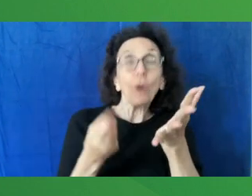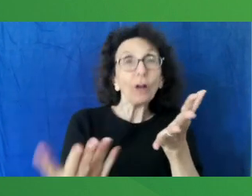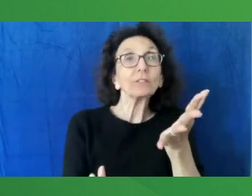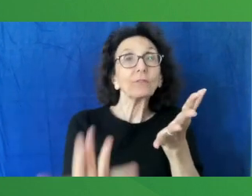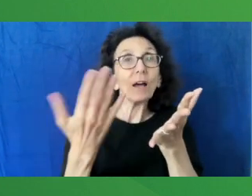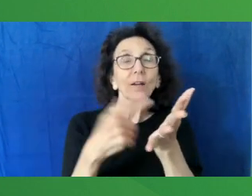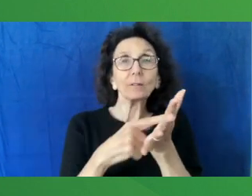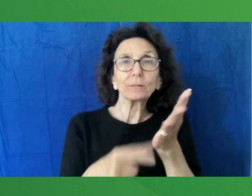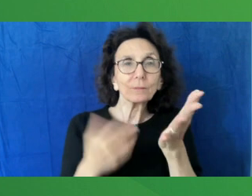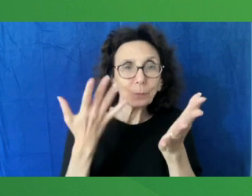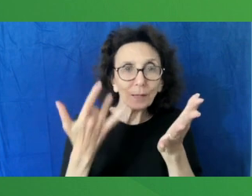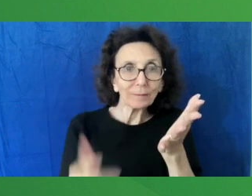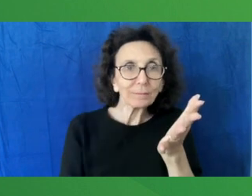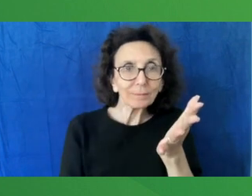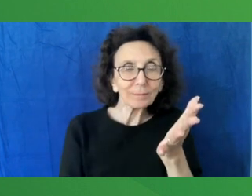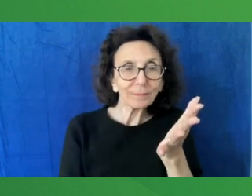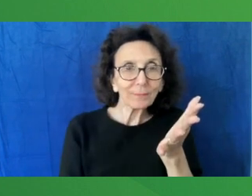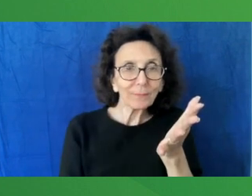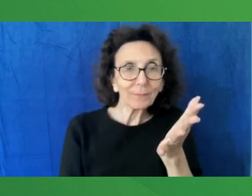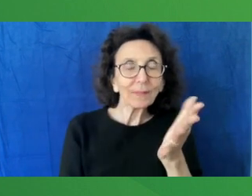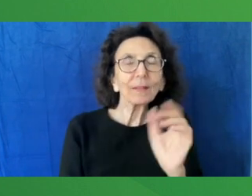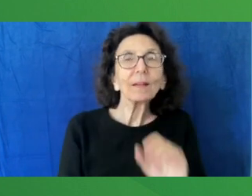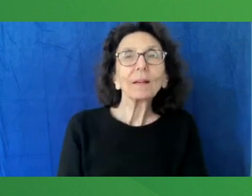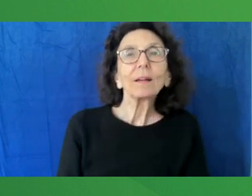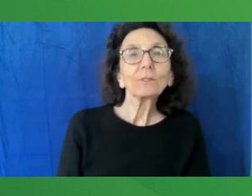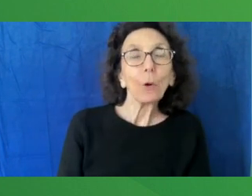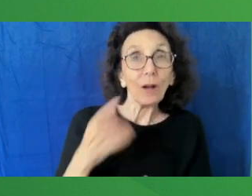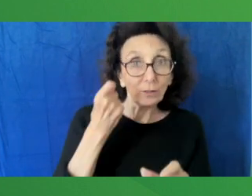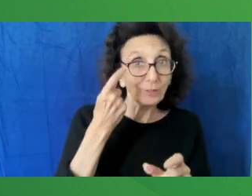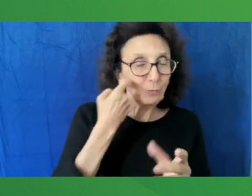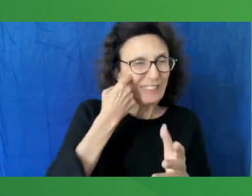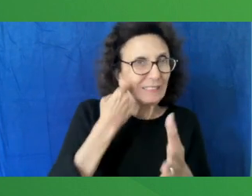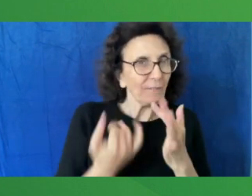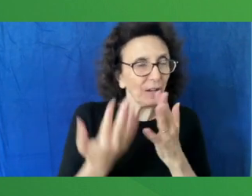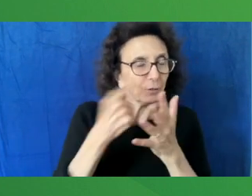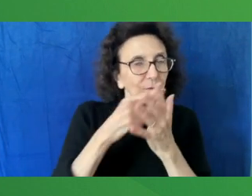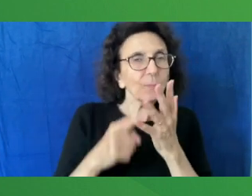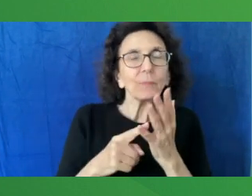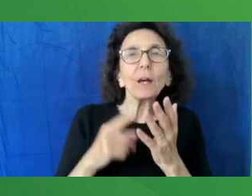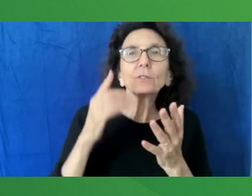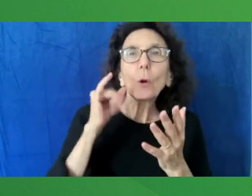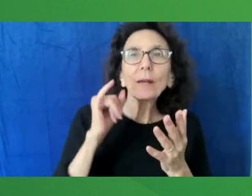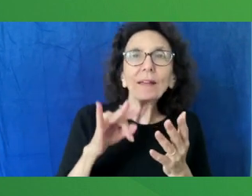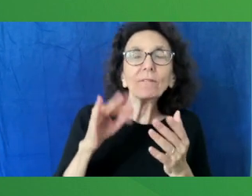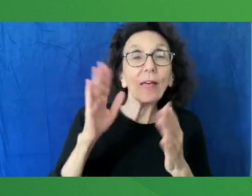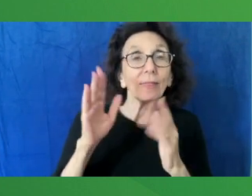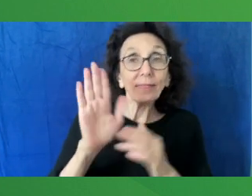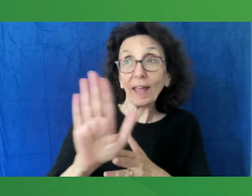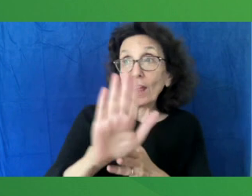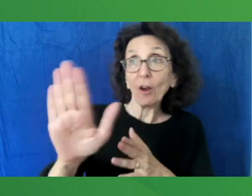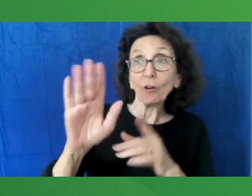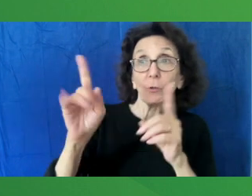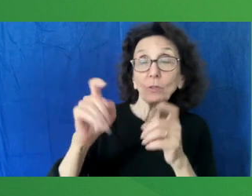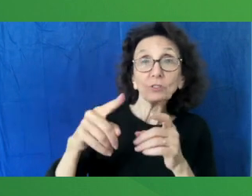So as long as it's a question that would lead to investigating those two things, it can be worded in a different way.